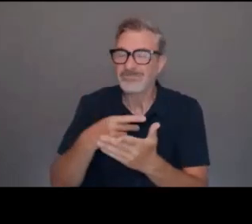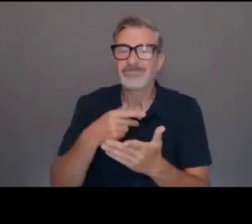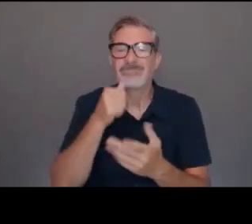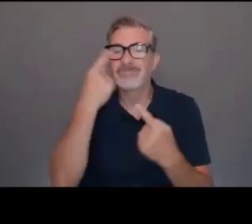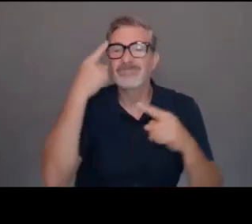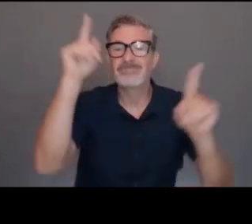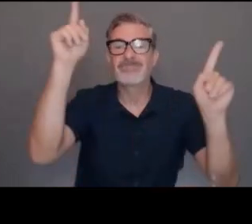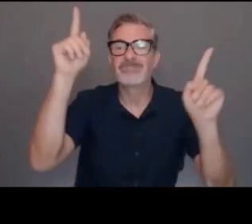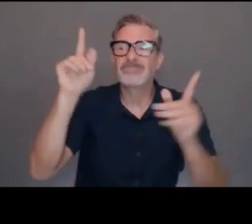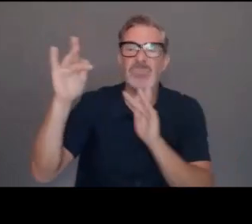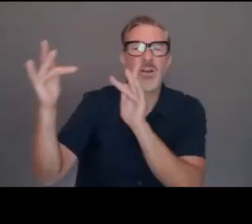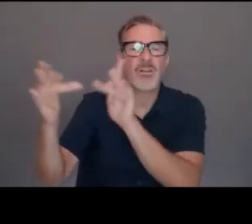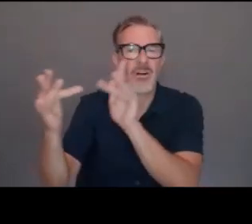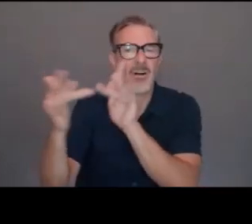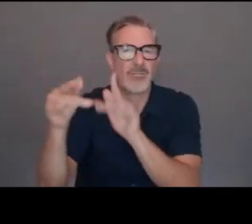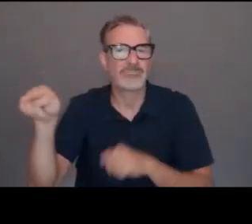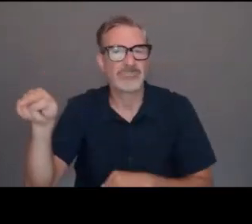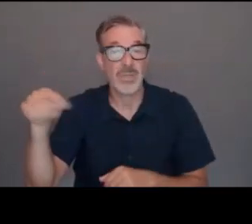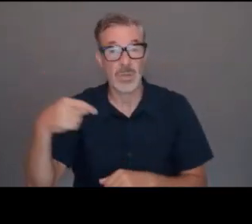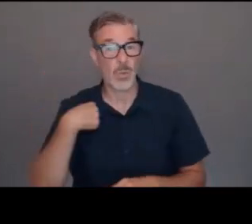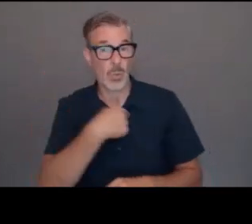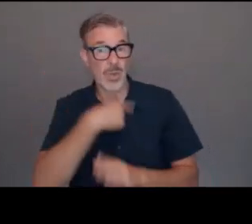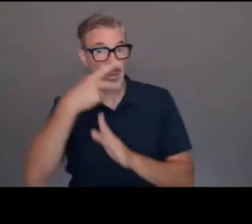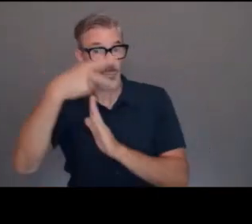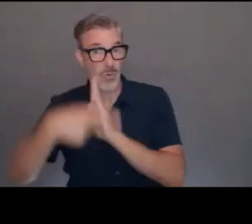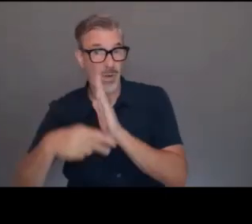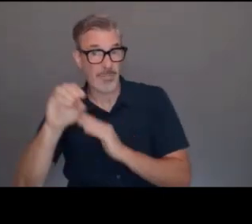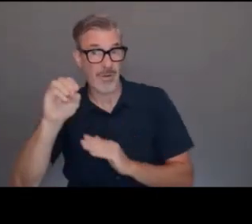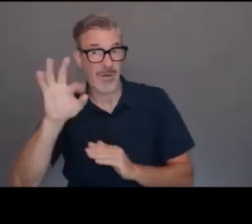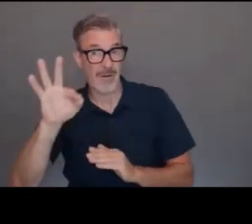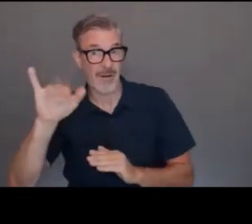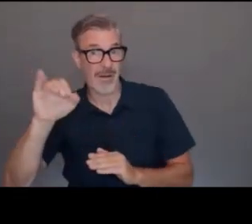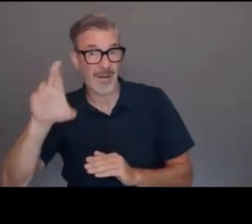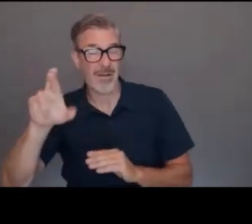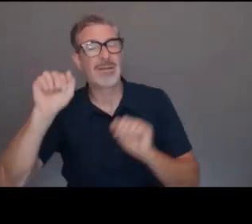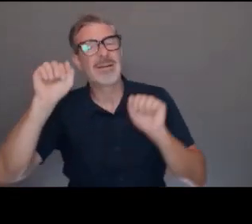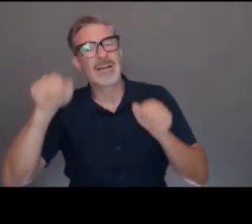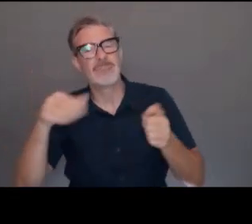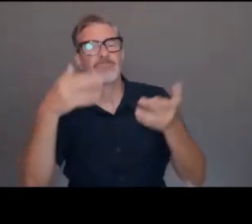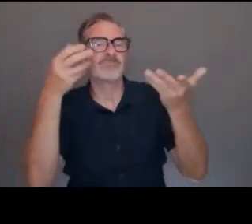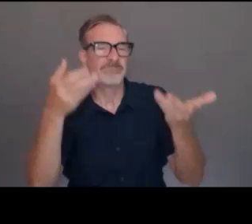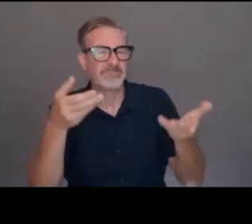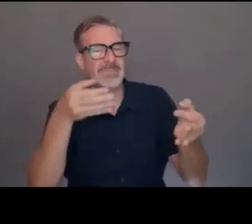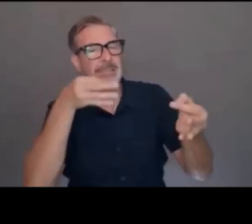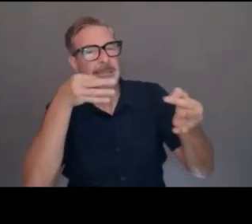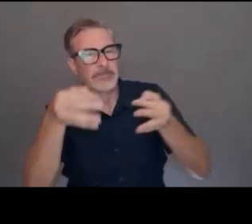we, as program officers, can take the time to unpack your proposed project prior and